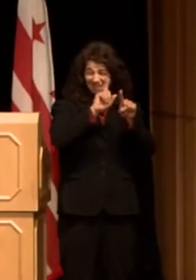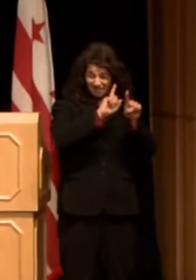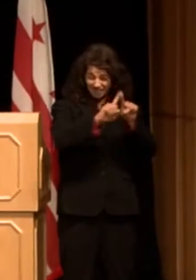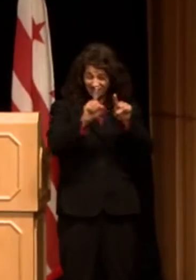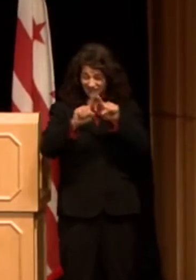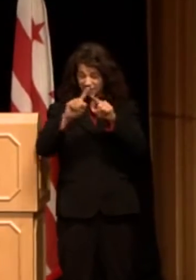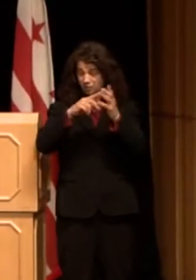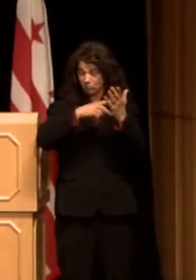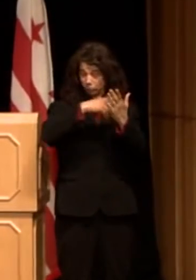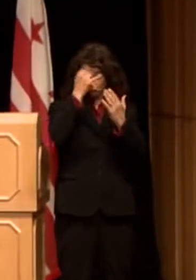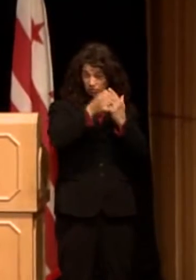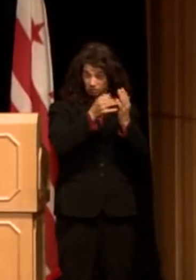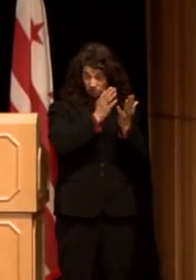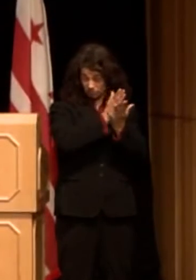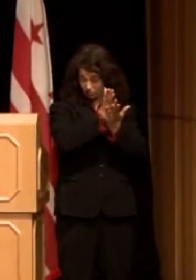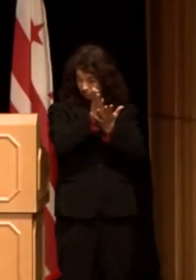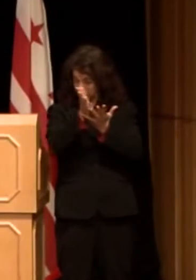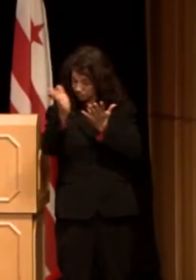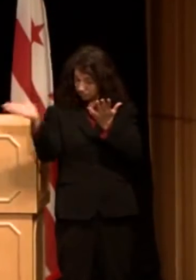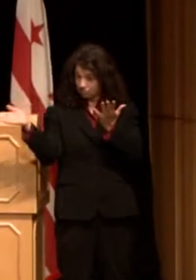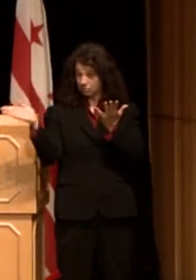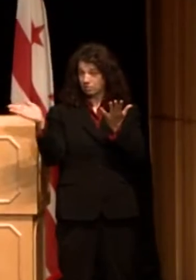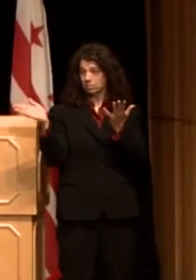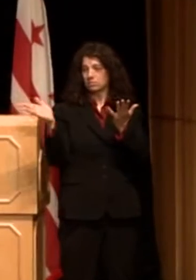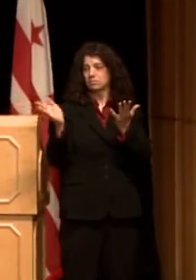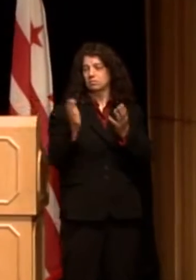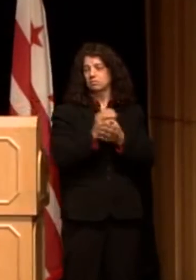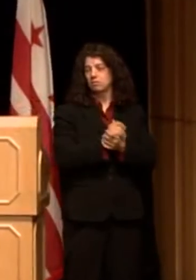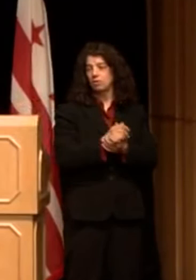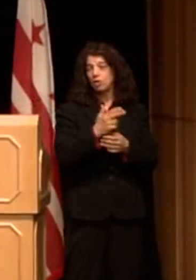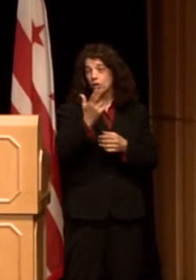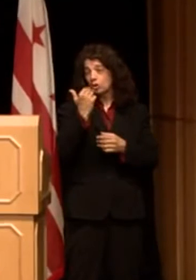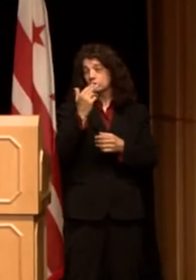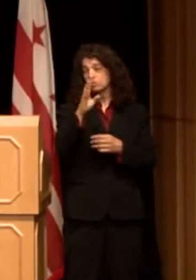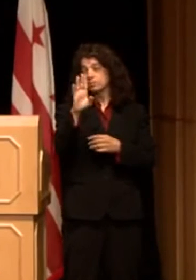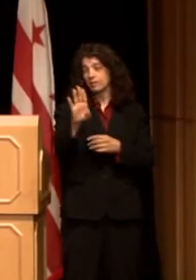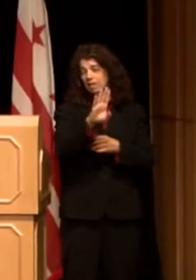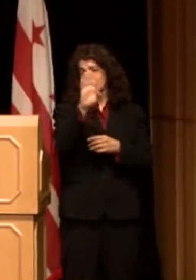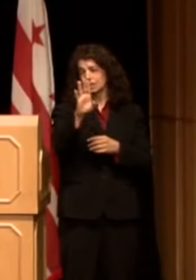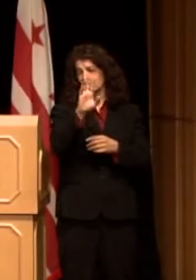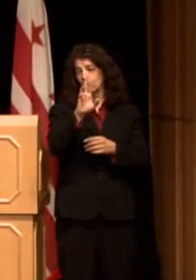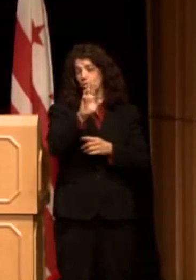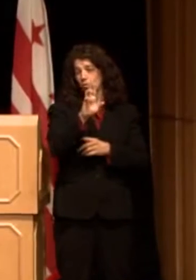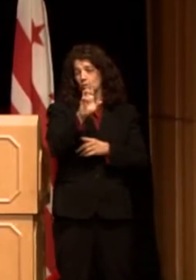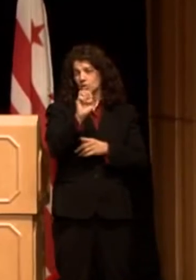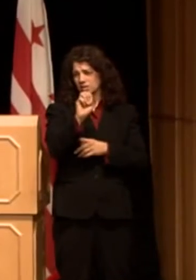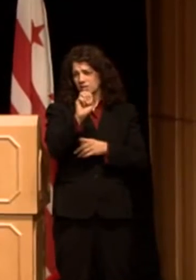PORTFOLIO SO IT IS NOT INCONSEQUENTIAL AND IF YOU JUST LOOK AT THE PERSON I'M ABOUT TO BRING UP YOU CAN PROBABLY TELL